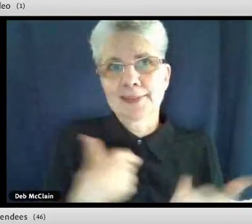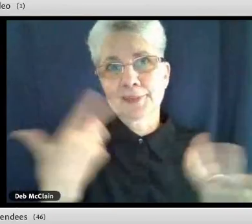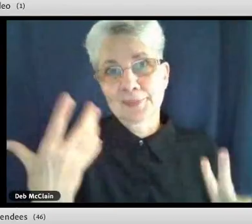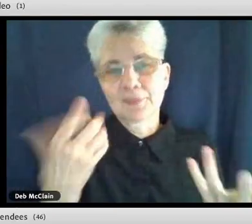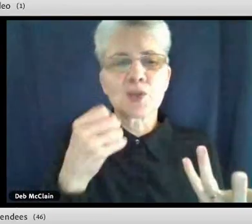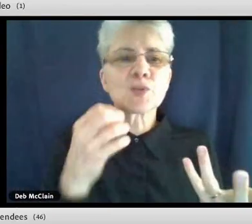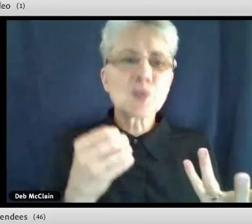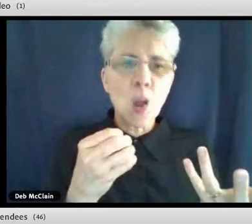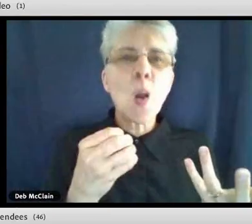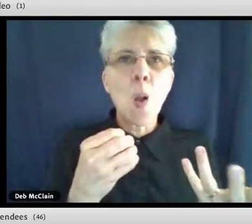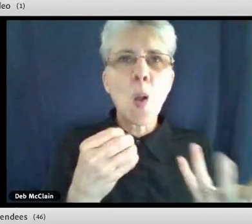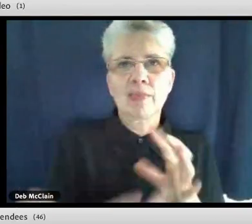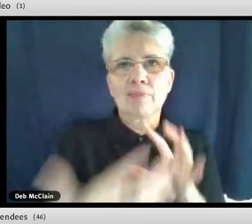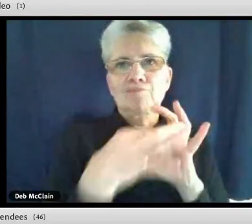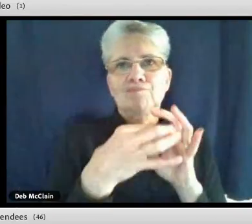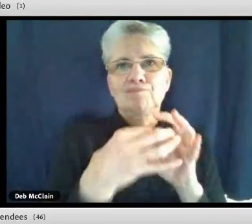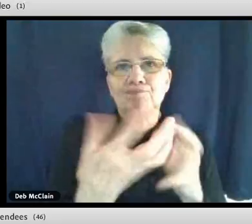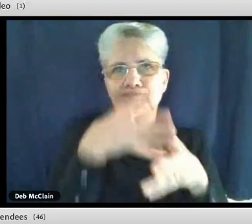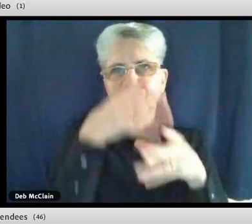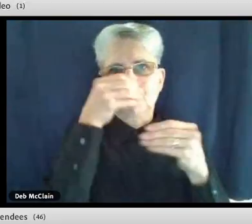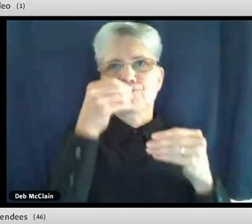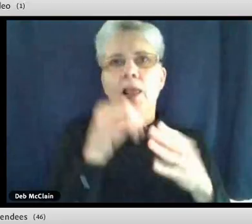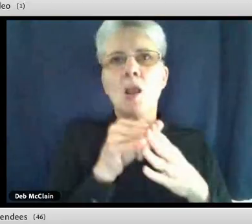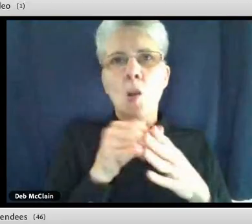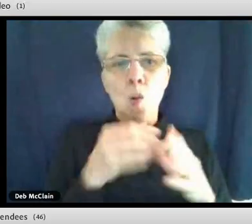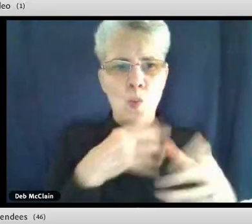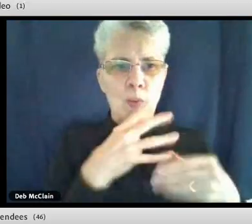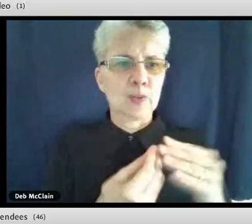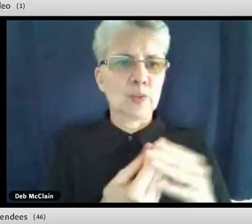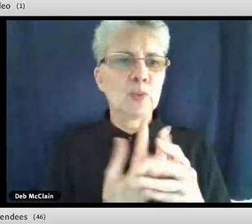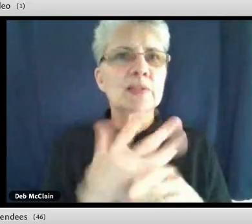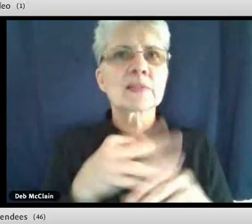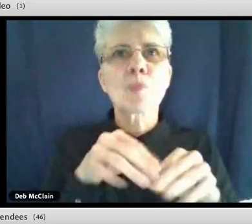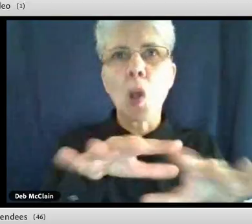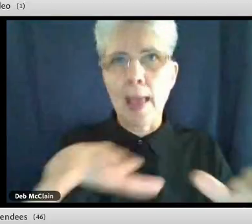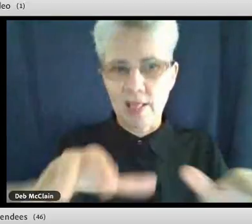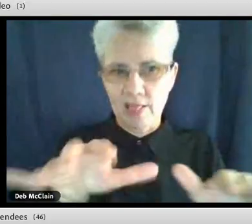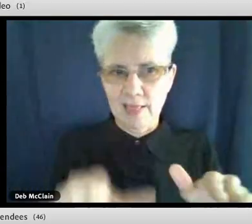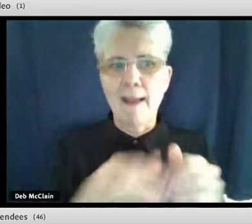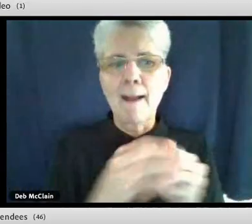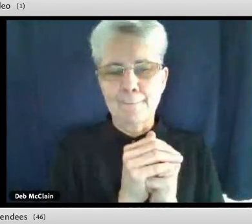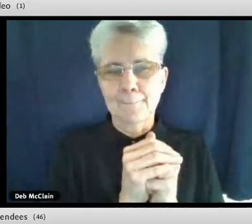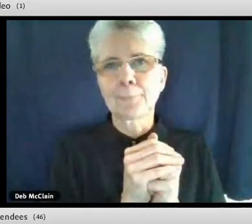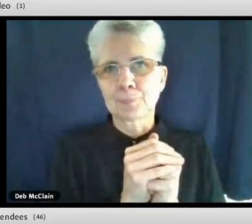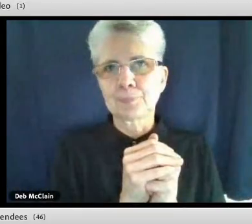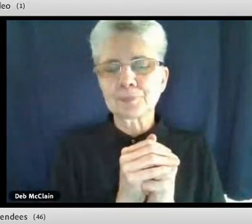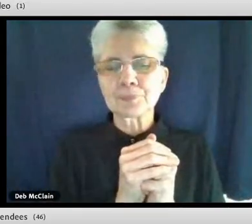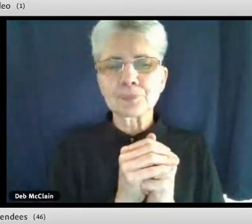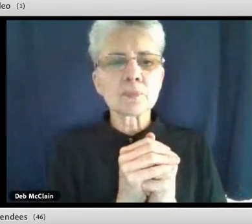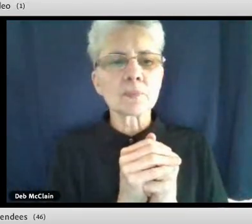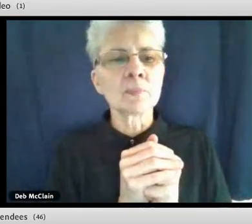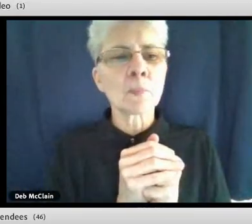and so they can, you know, reproduce and also, you know, transmit.